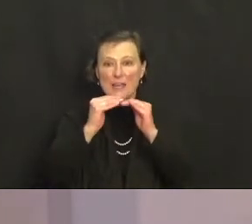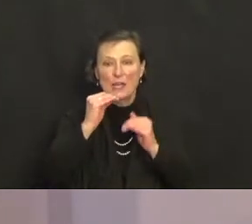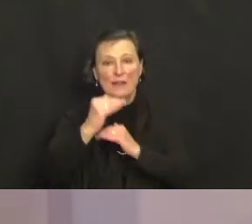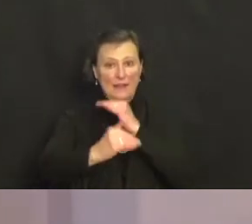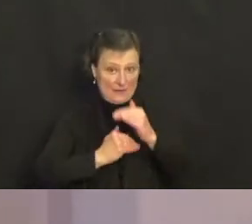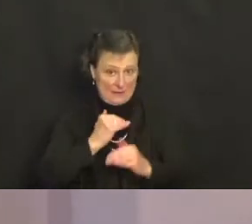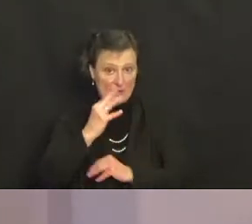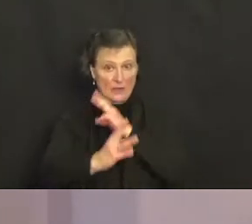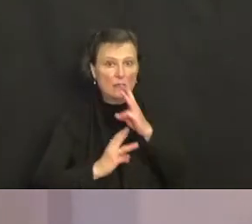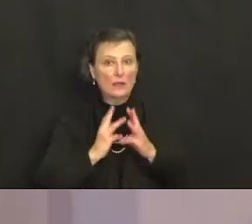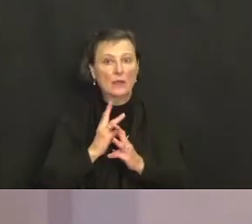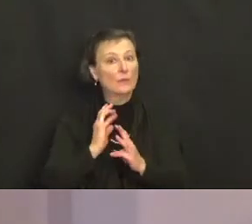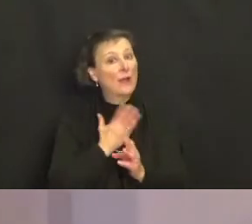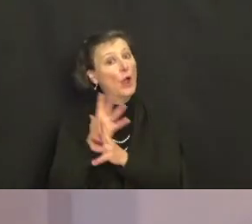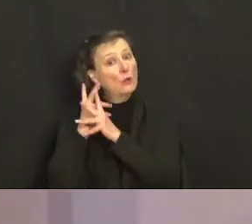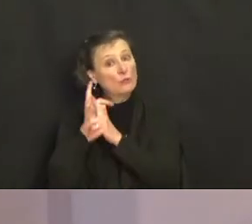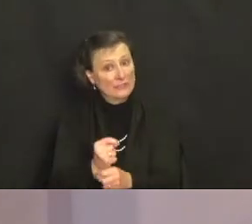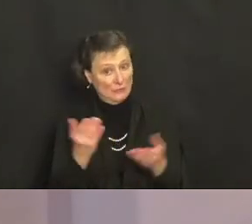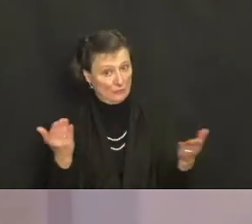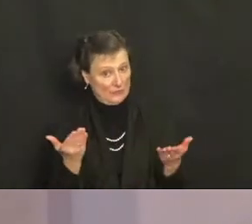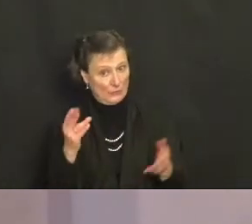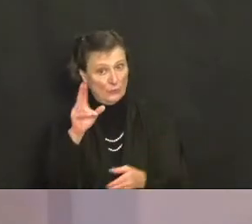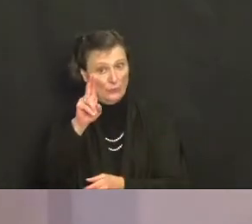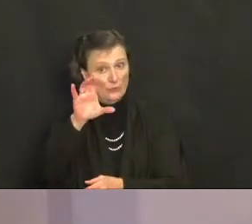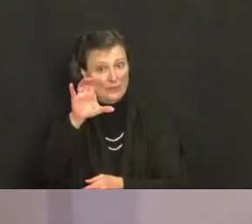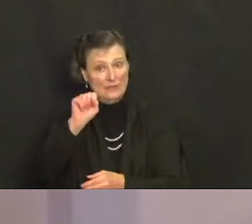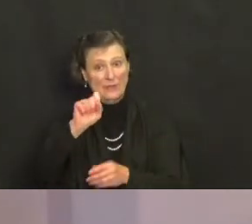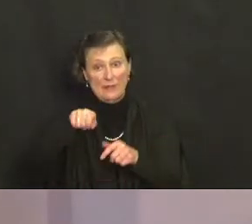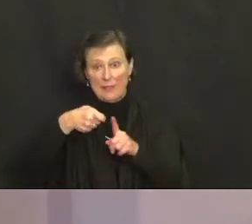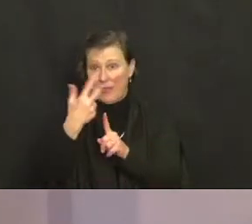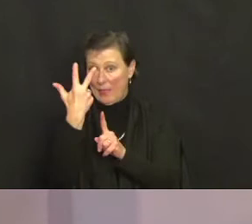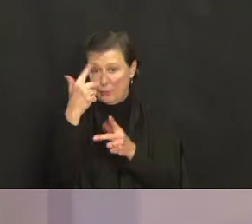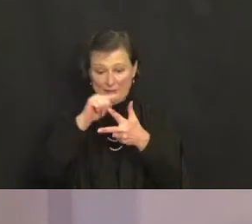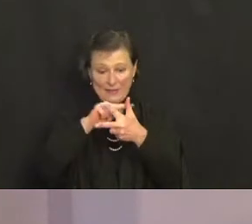It is our tradition here at UUCS to light three chalices.